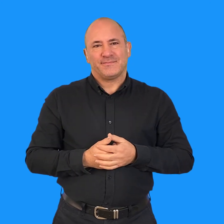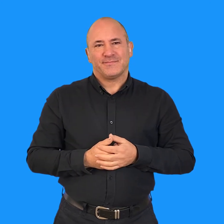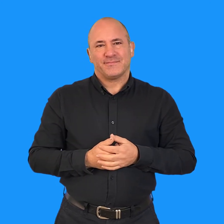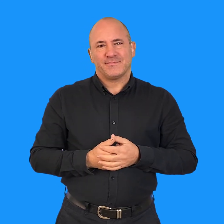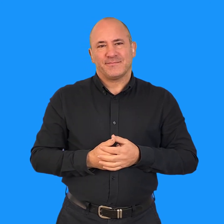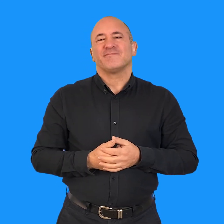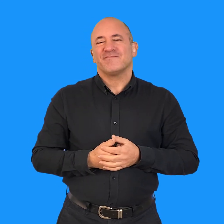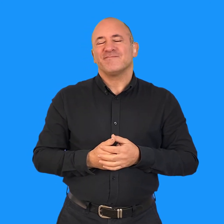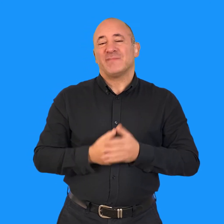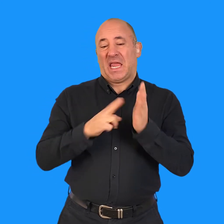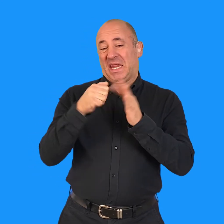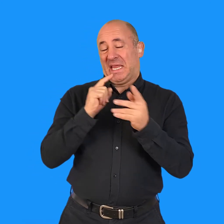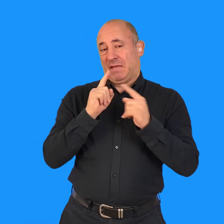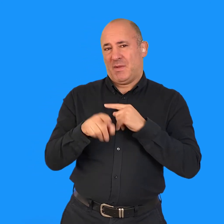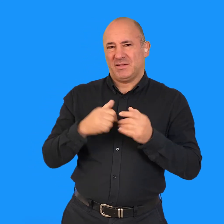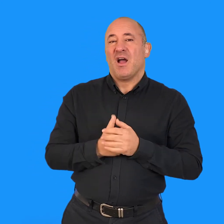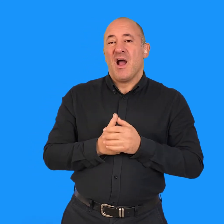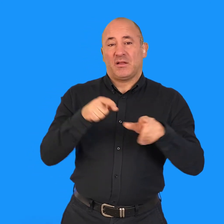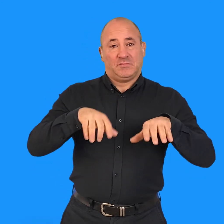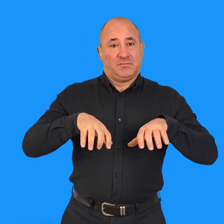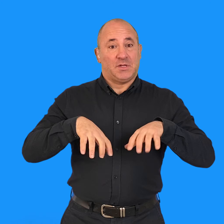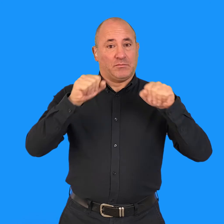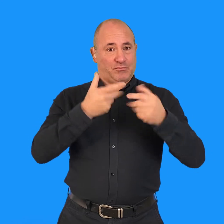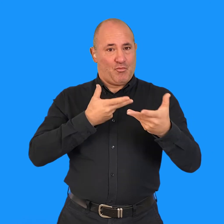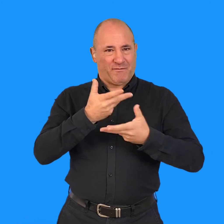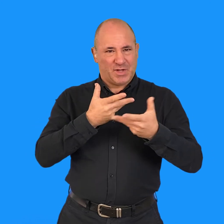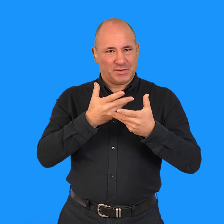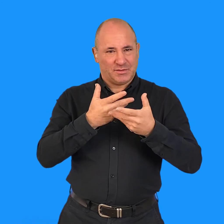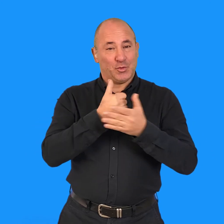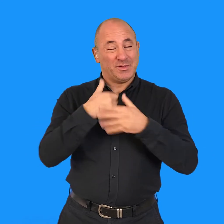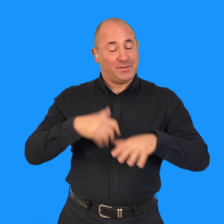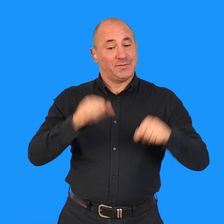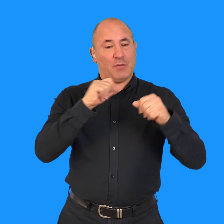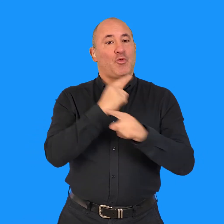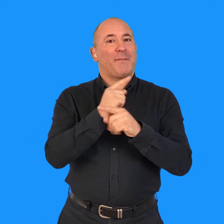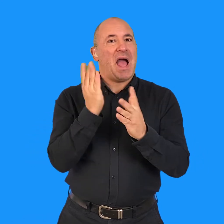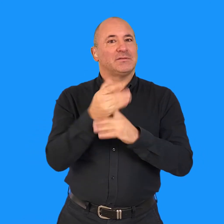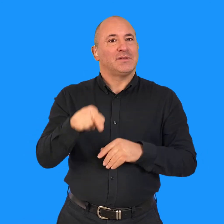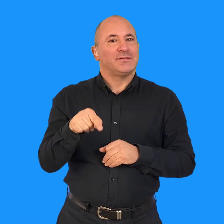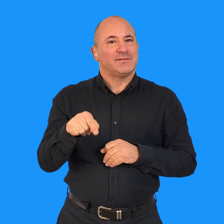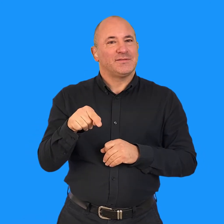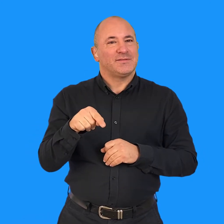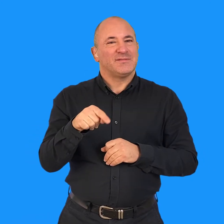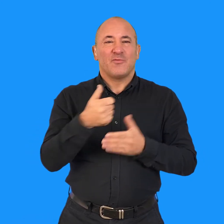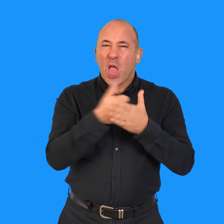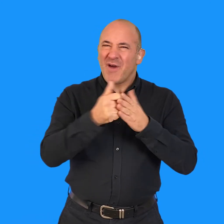From those initial conversations, is usually where I'd like them to happen. They don't always. They haven't necessarily happened.